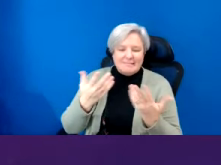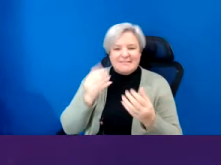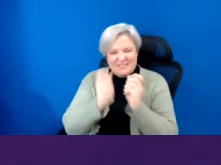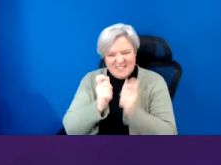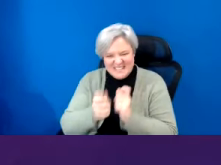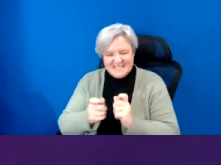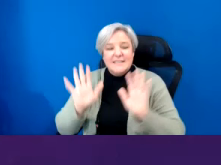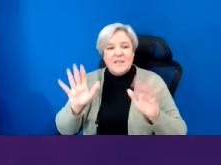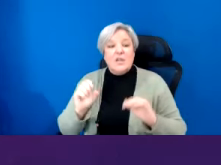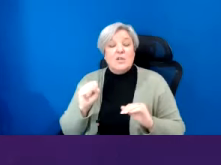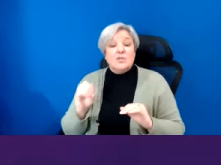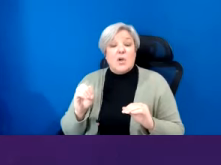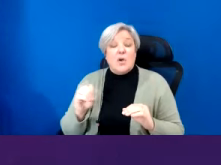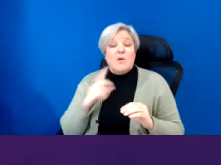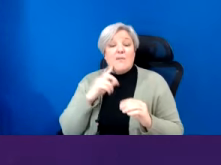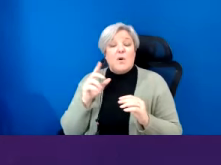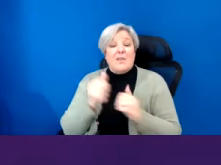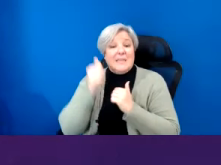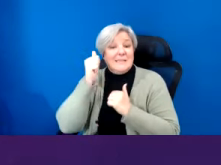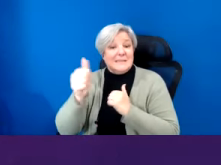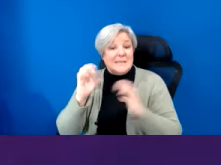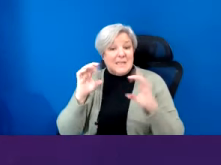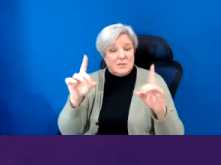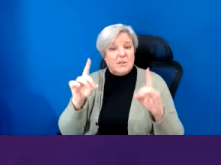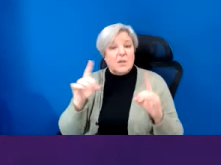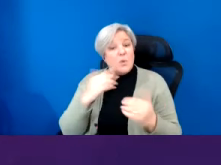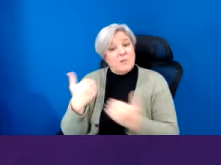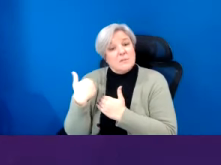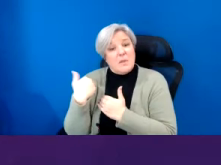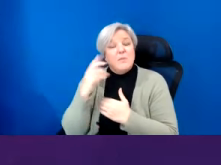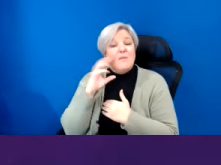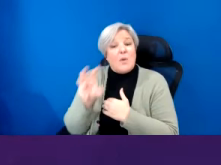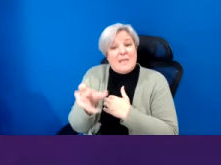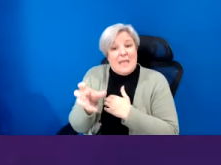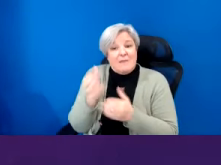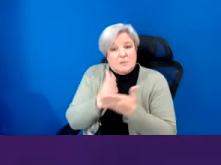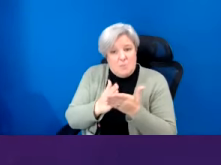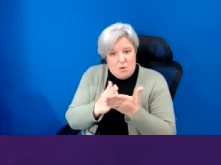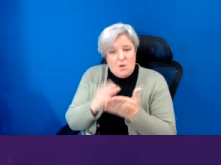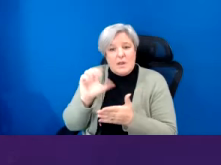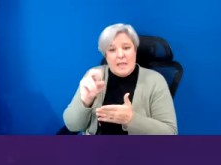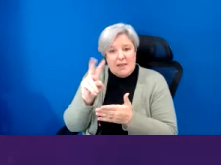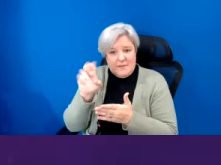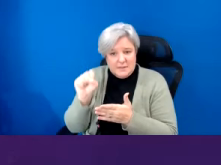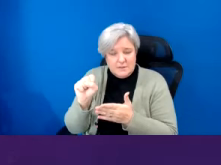We in the distance head department were responsible for that canvas portion. But obviously there's that that bridge,